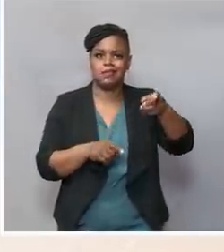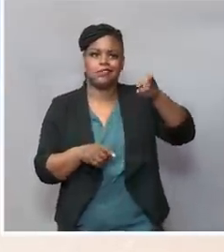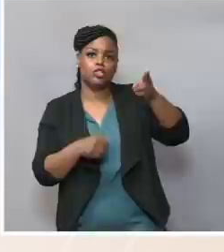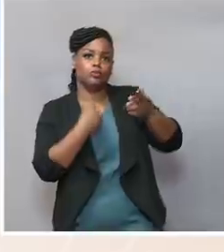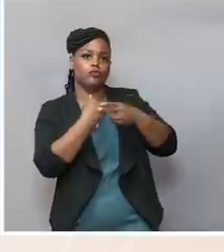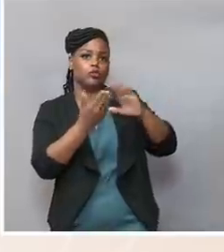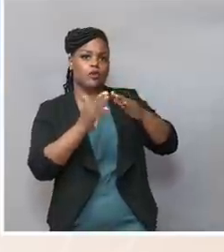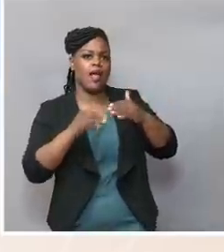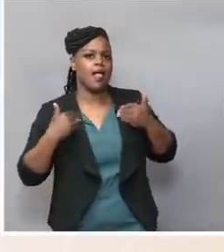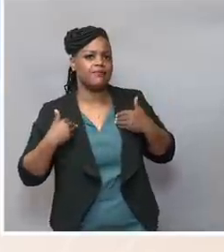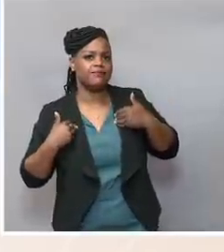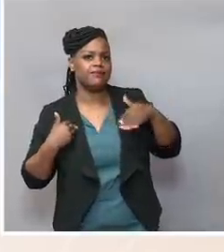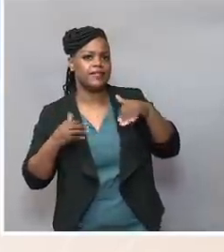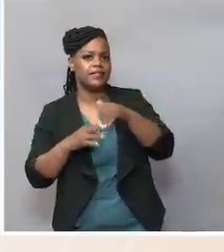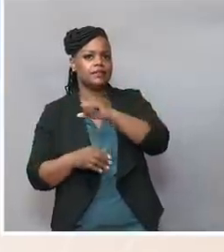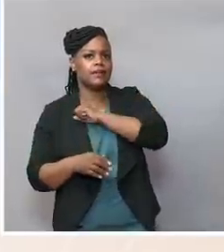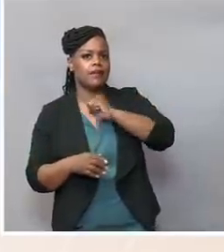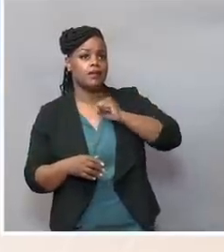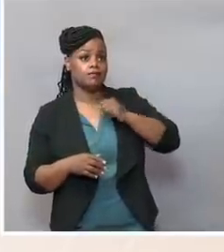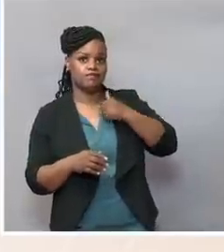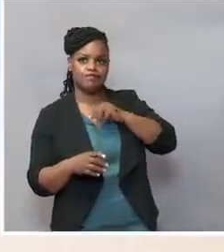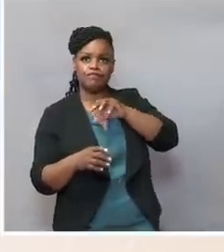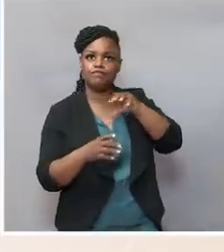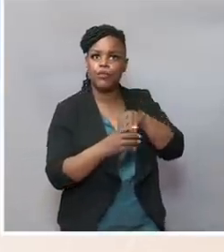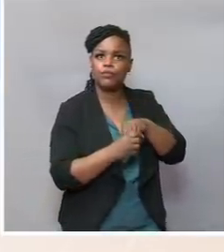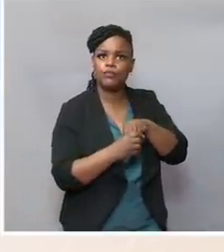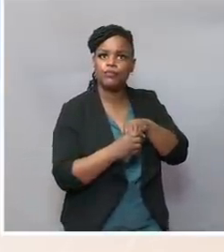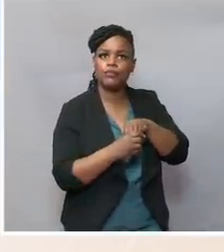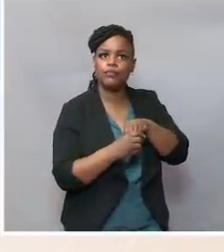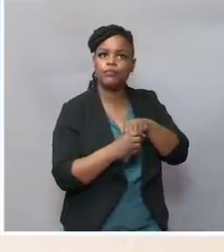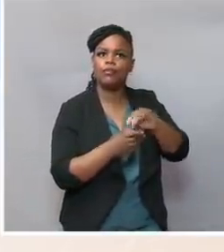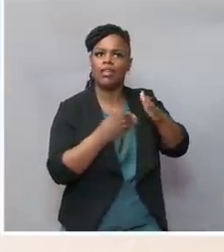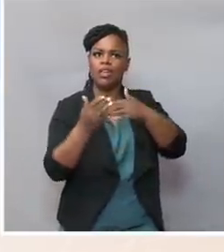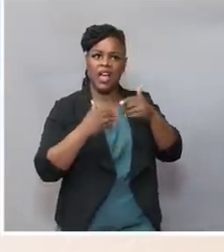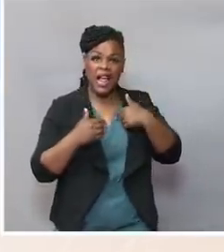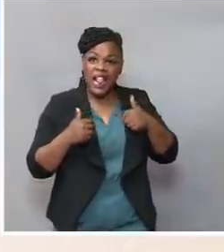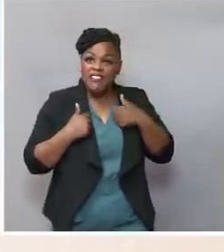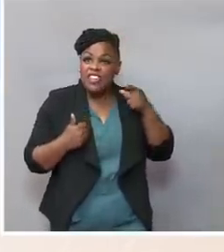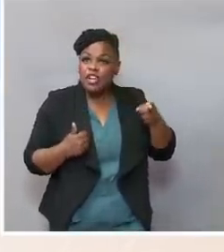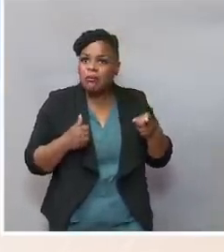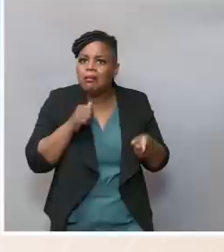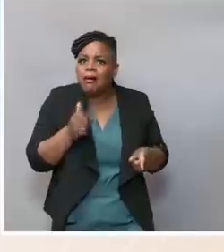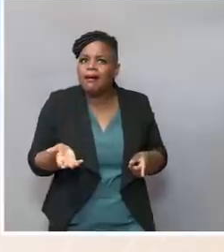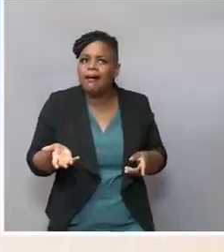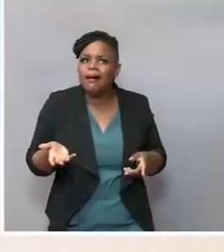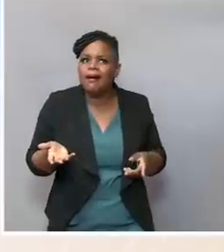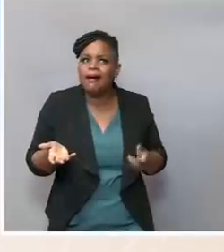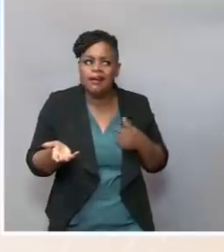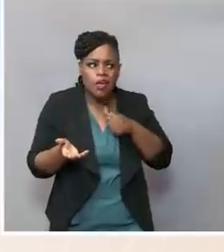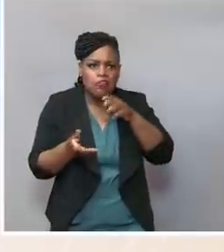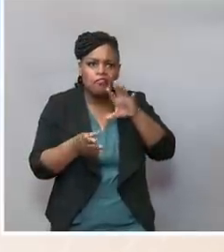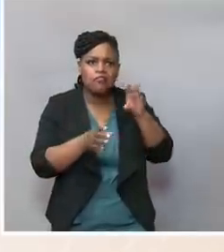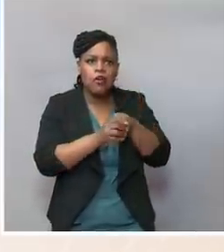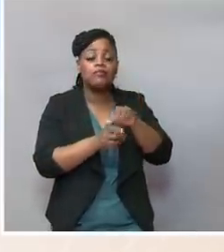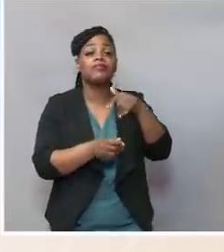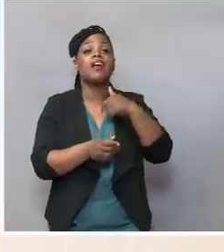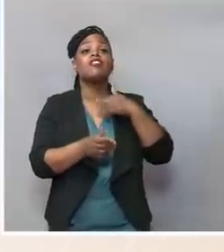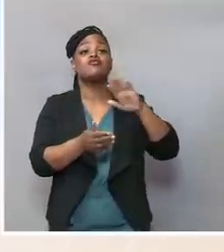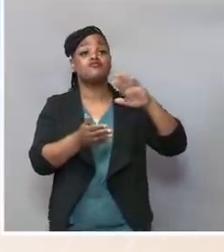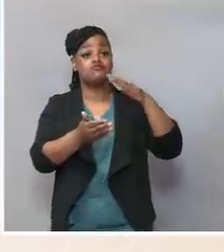even surrounded and living in it. It wasn't until I went to Howard University and I entered a public history class